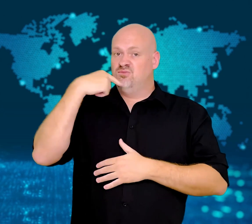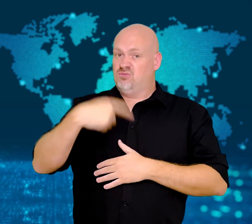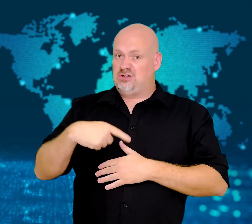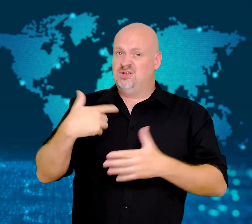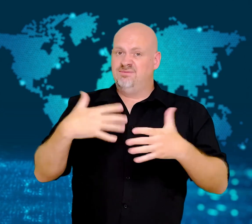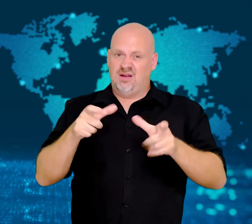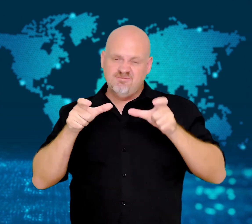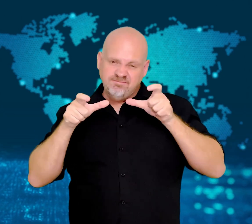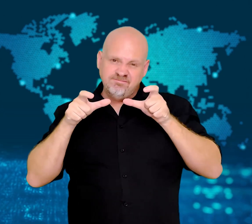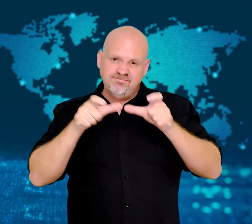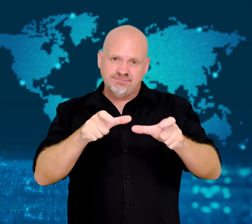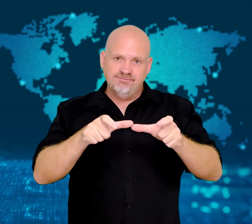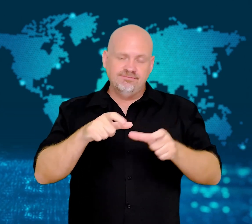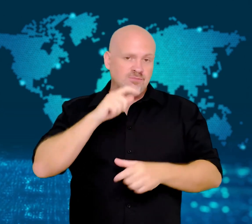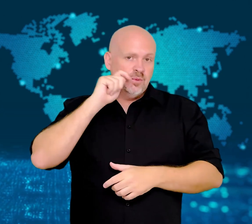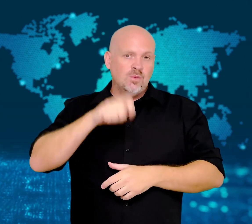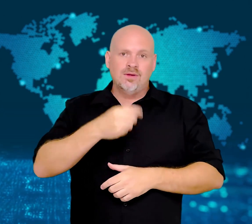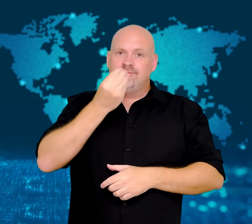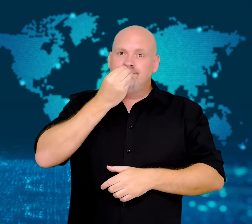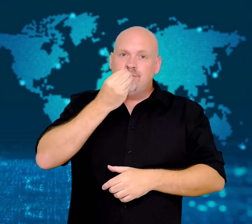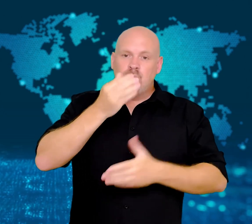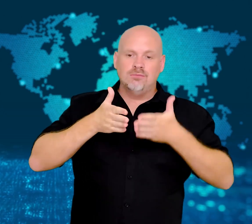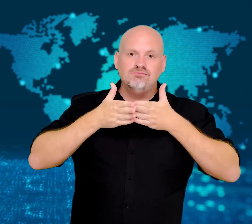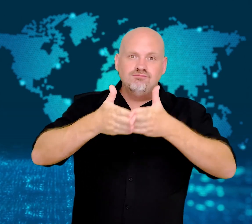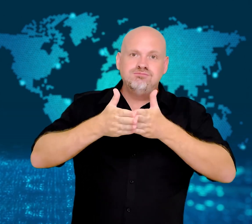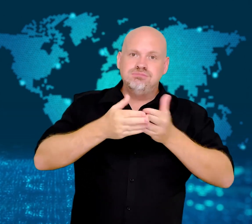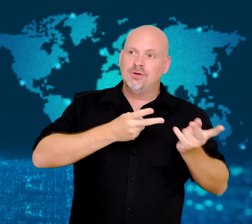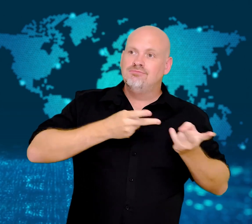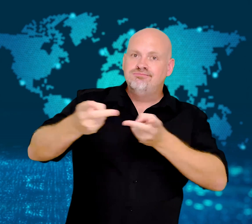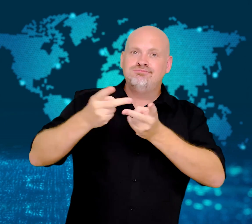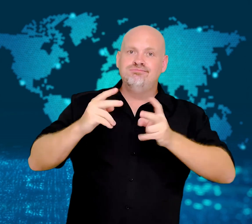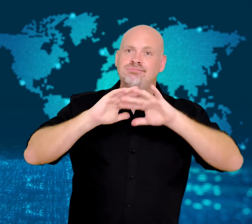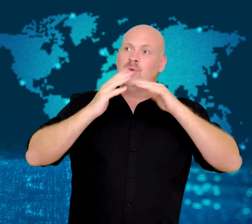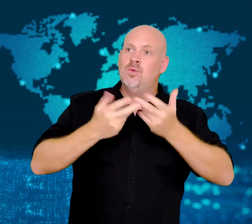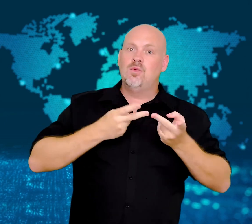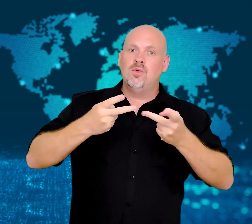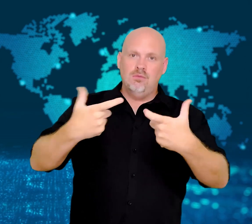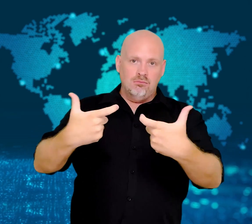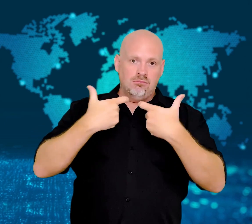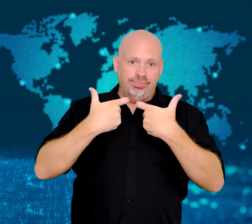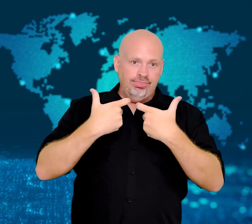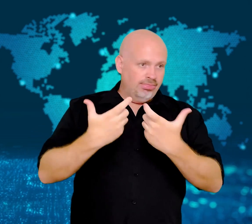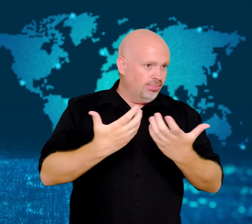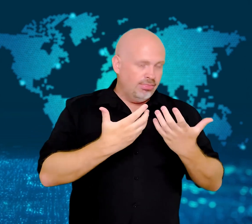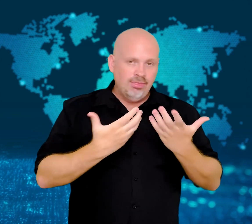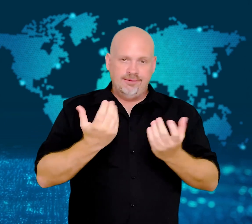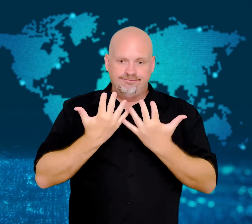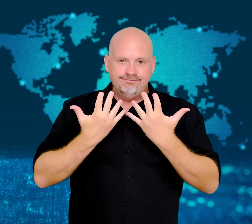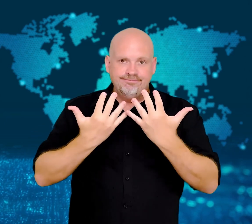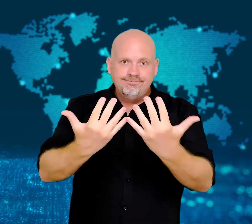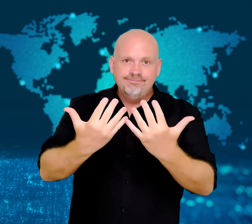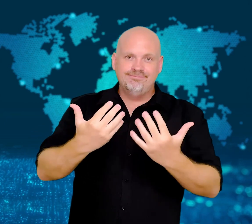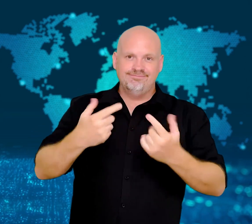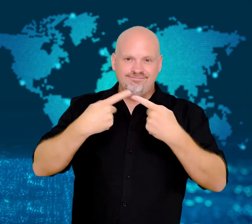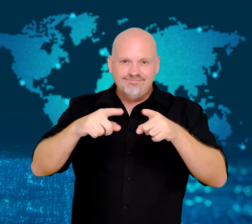to the Commission and the continued membership process.